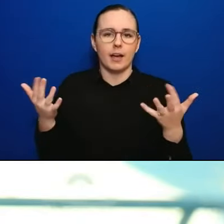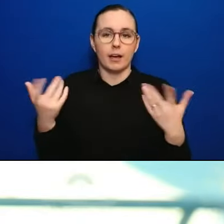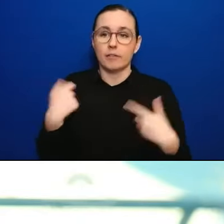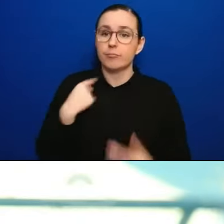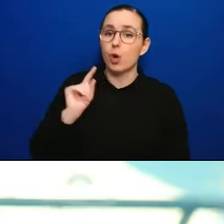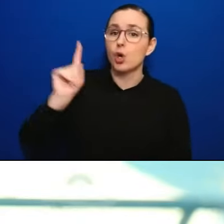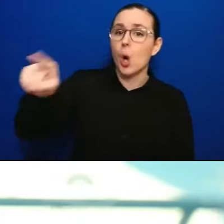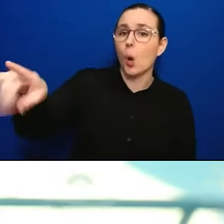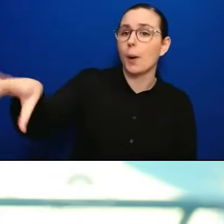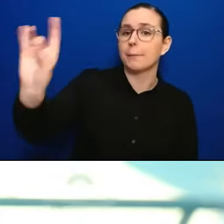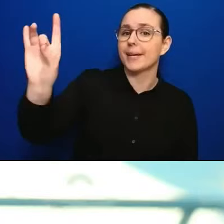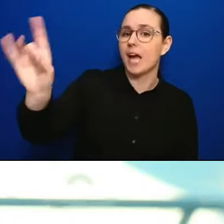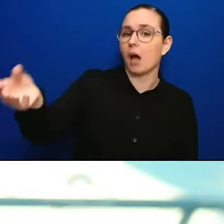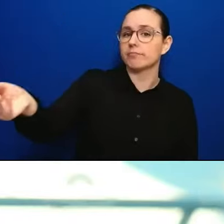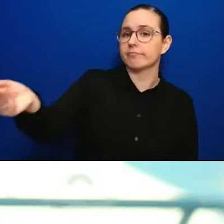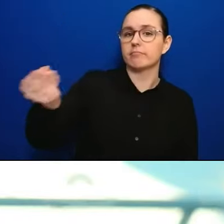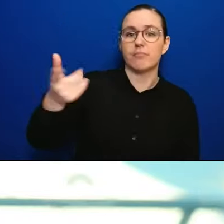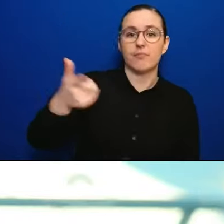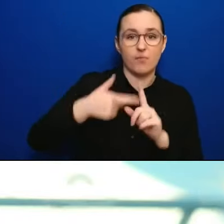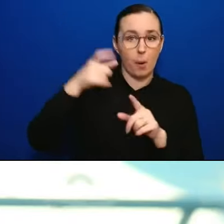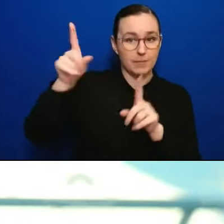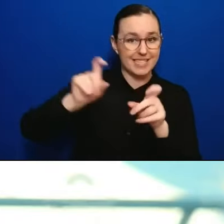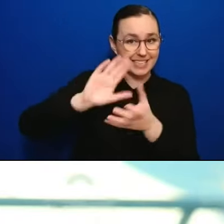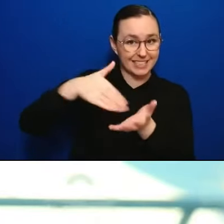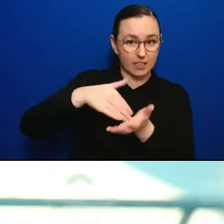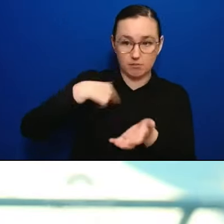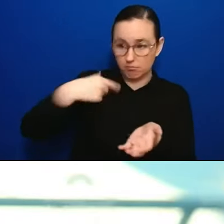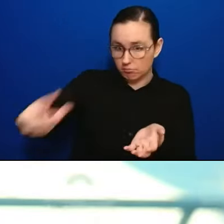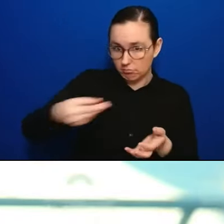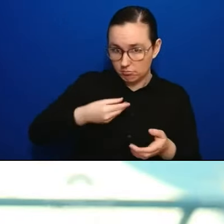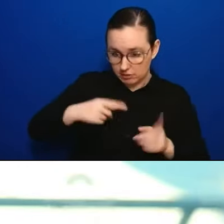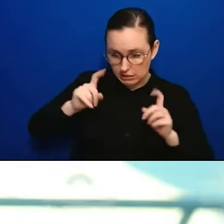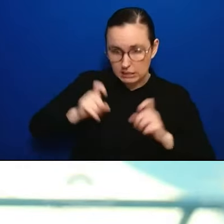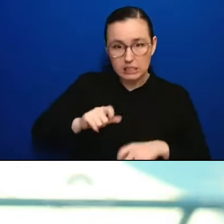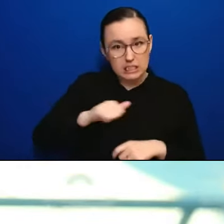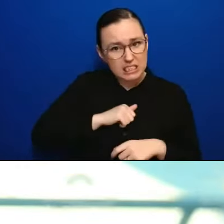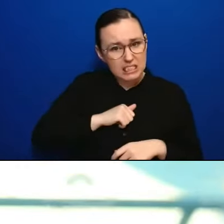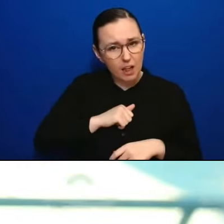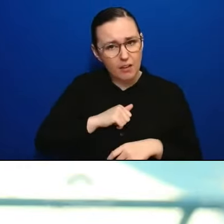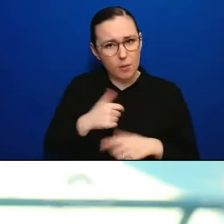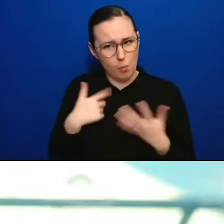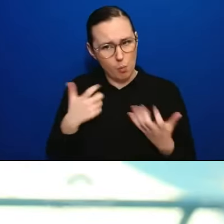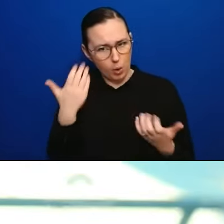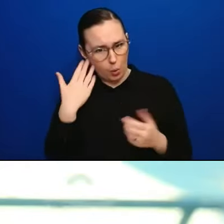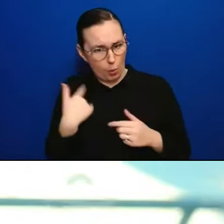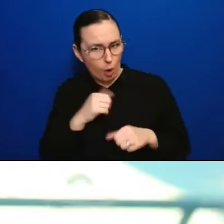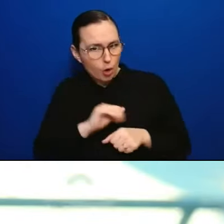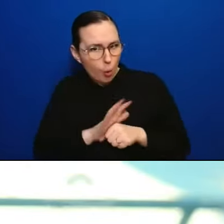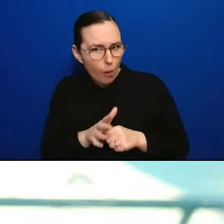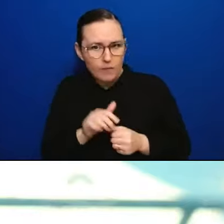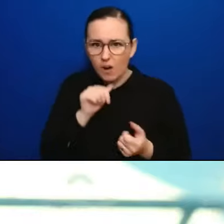that are coming in in a more, you know, where people can just